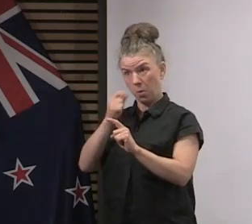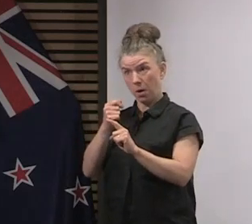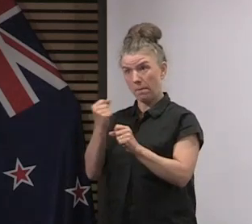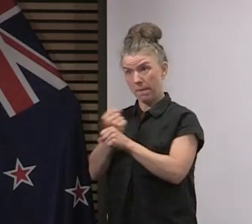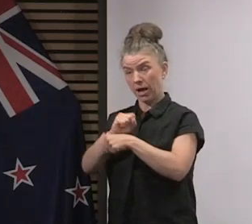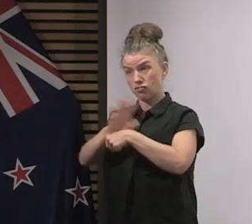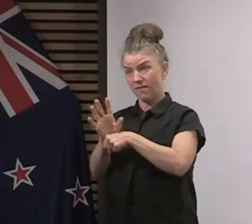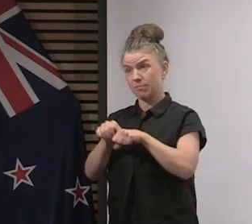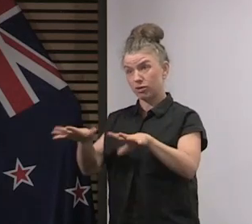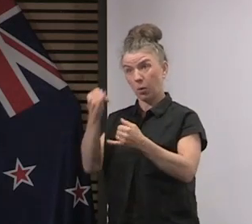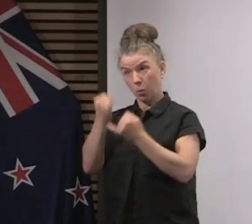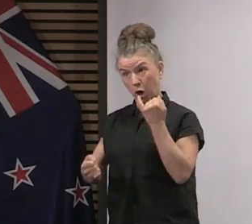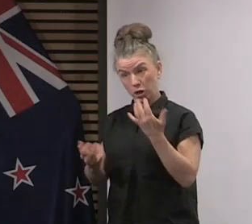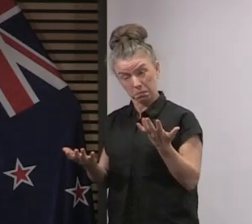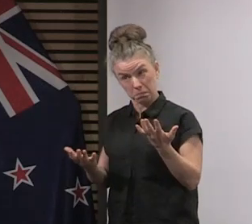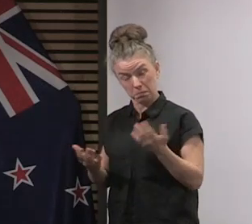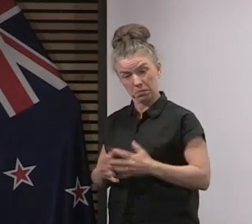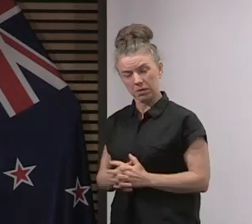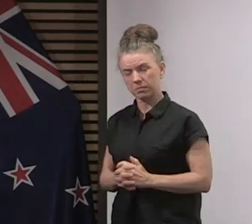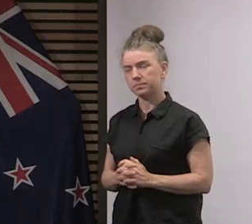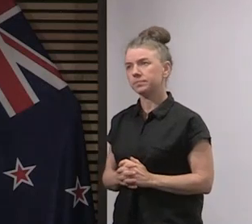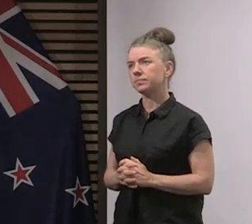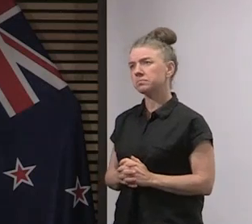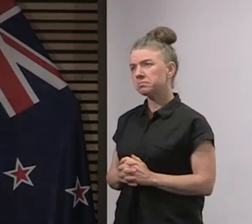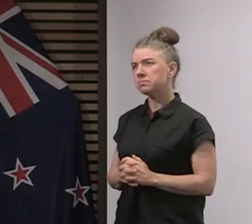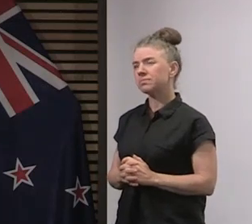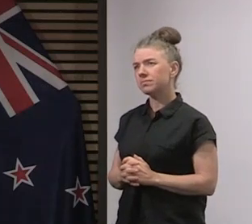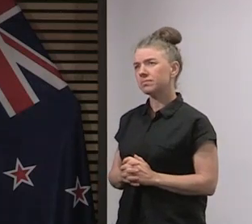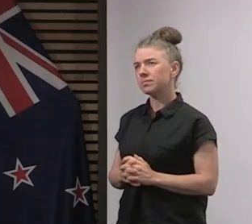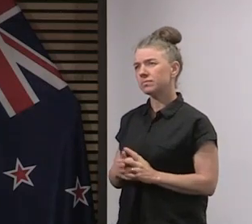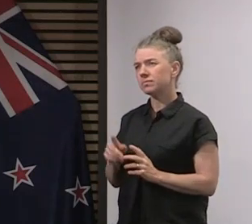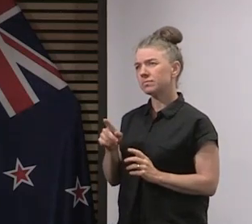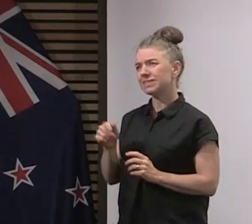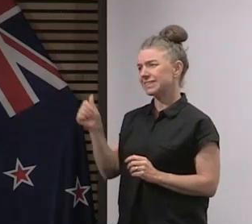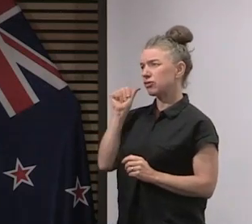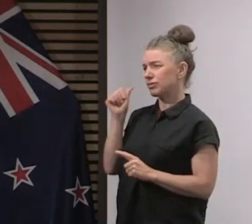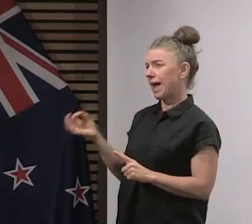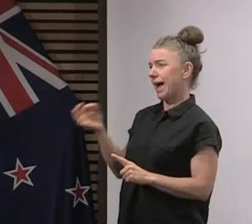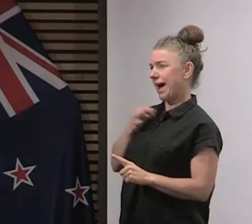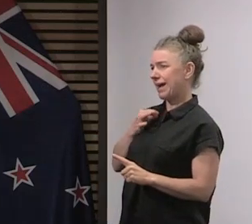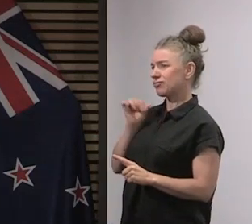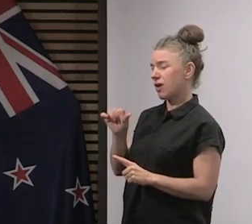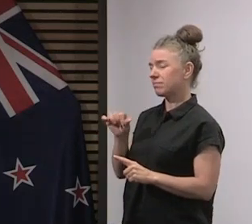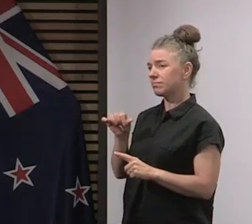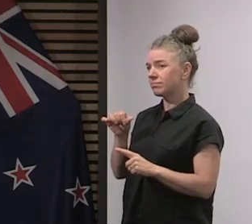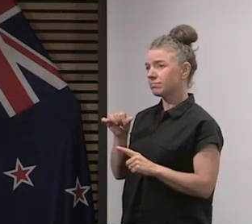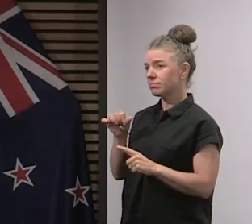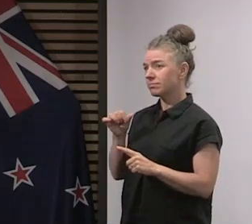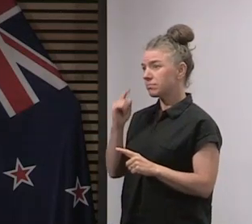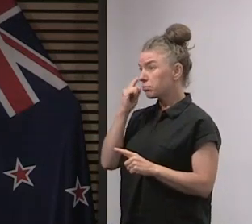..what is your feel in a general sense of how the onset of winter might impact the